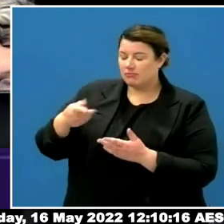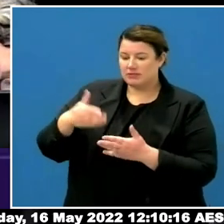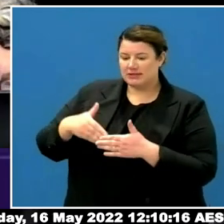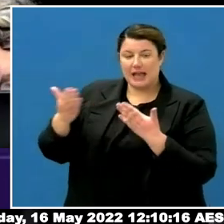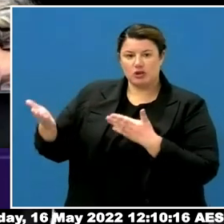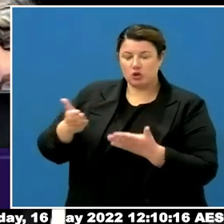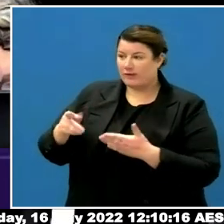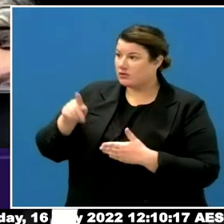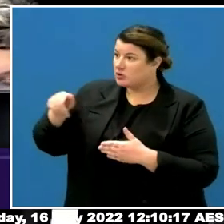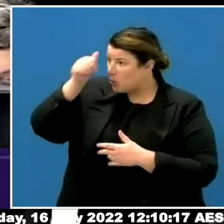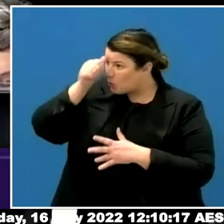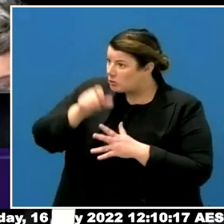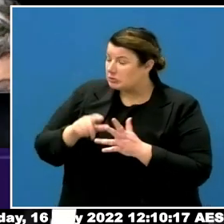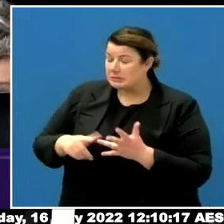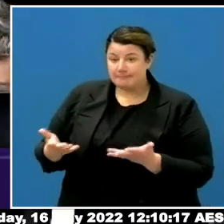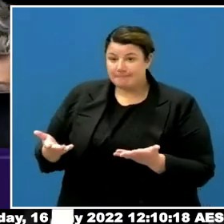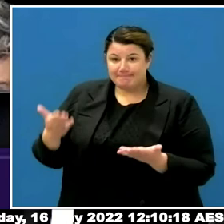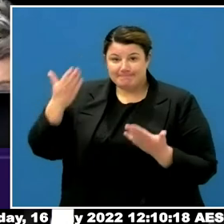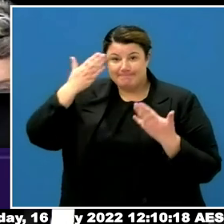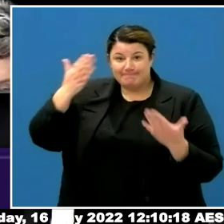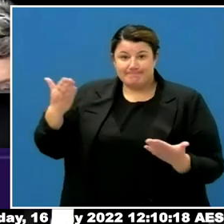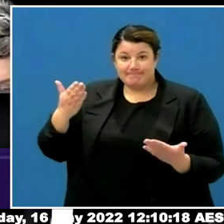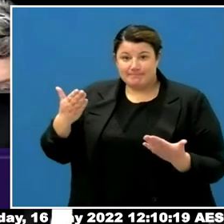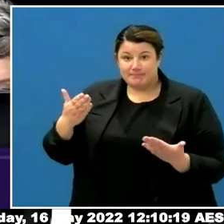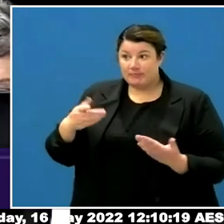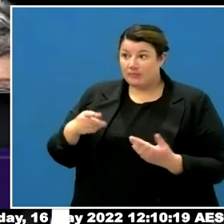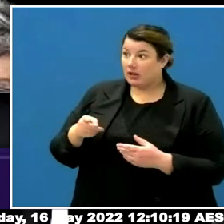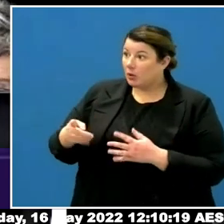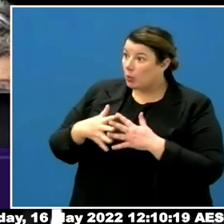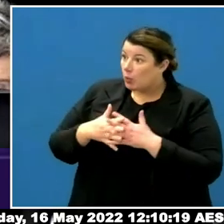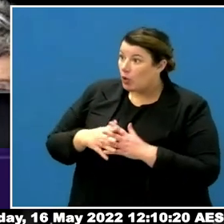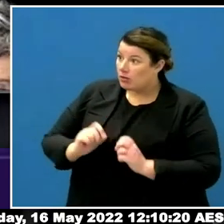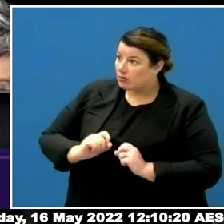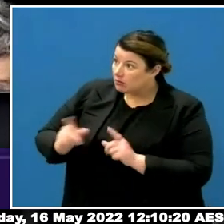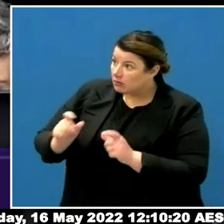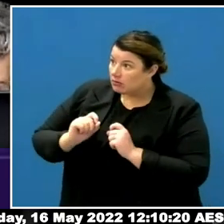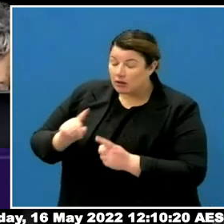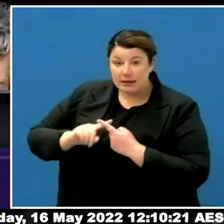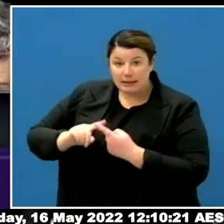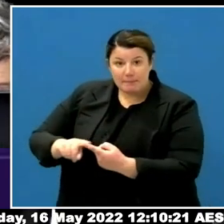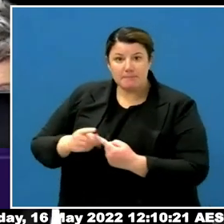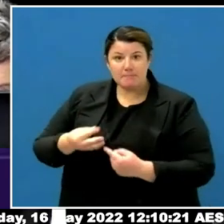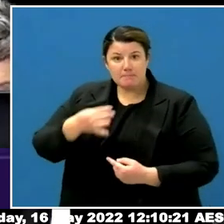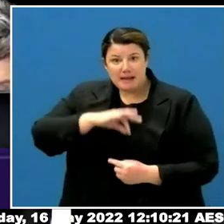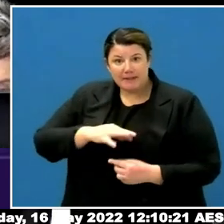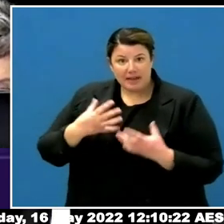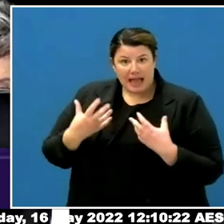was developing or what benefits he was getting from the program. There was virtually no communication; there was no transparency."